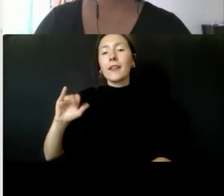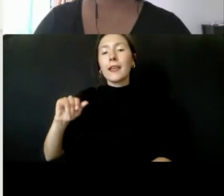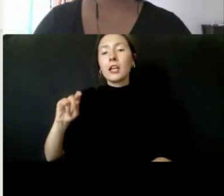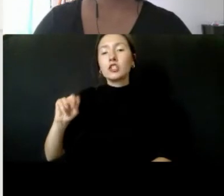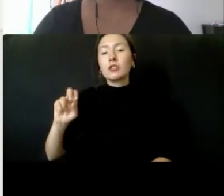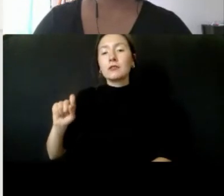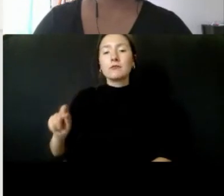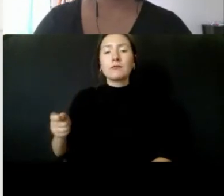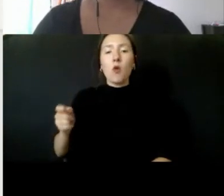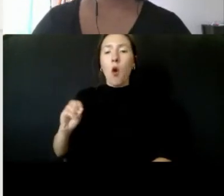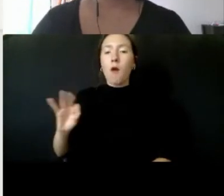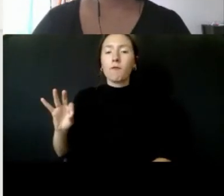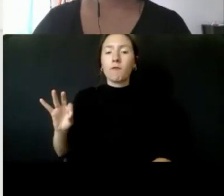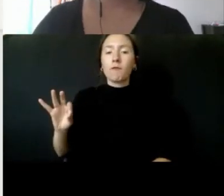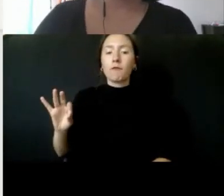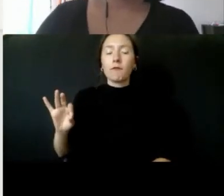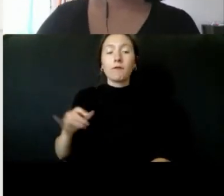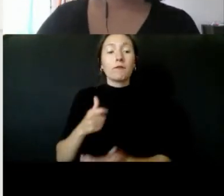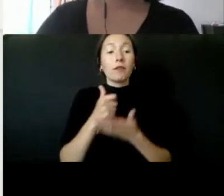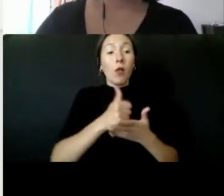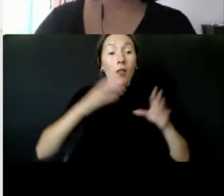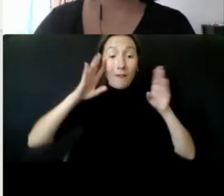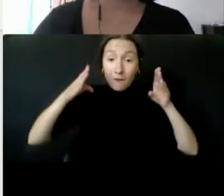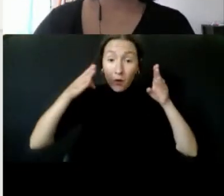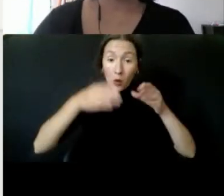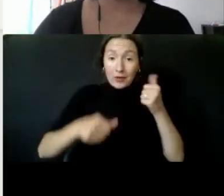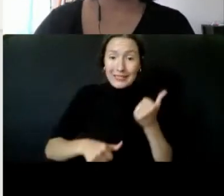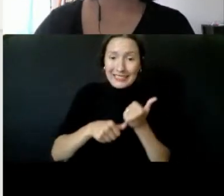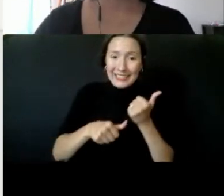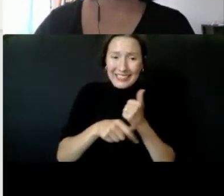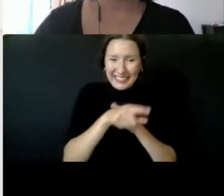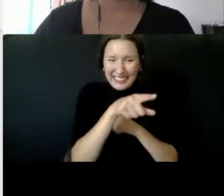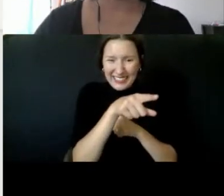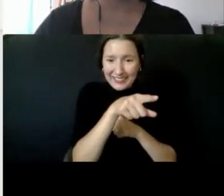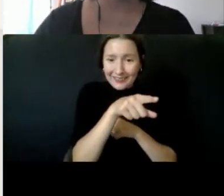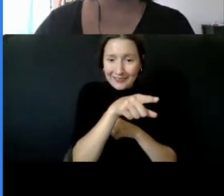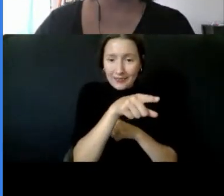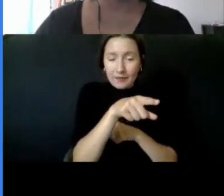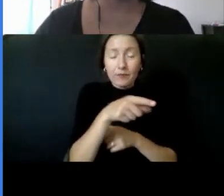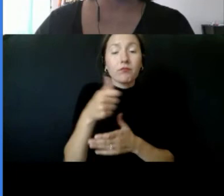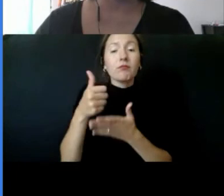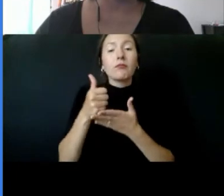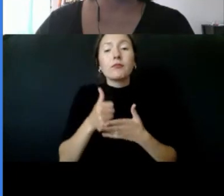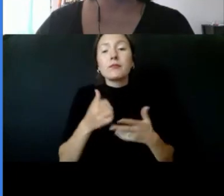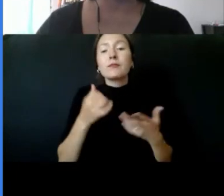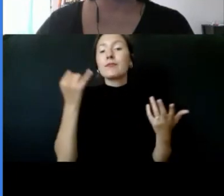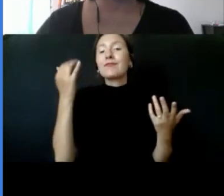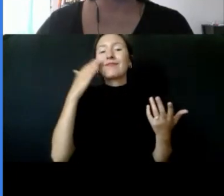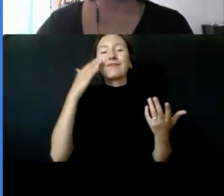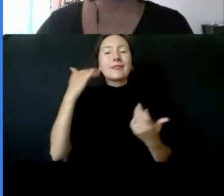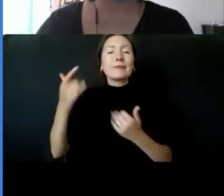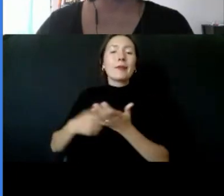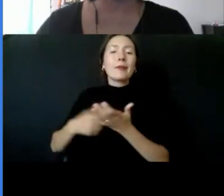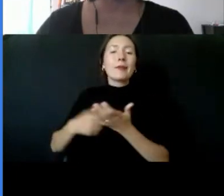and this actually helps me with whatever notifications pop up for me as far as uh you know